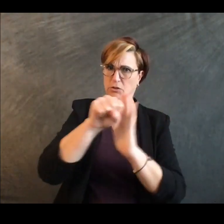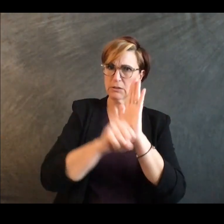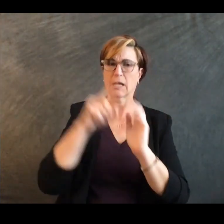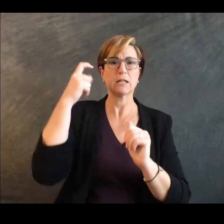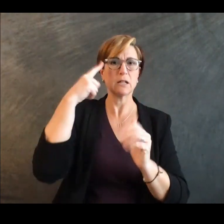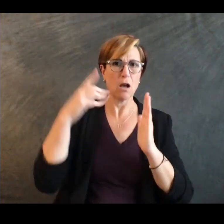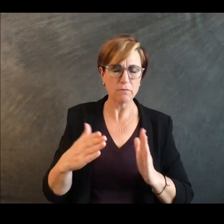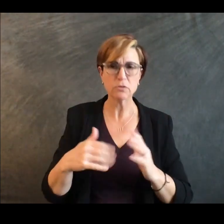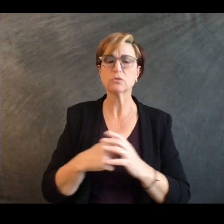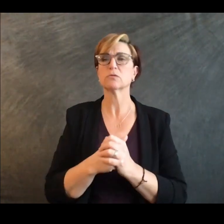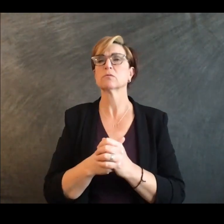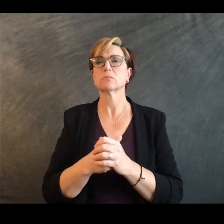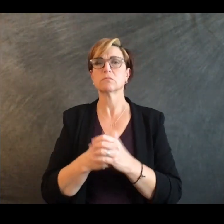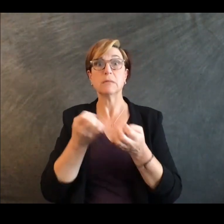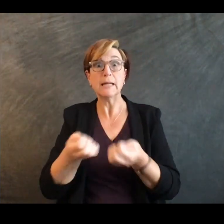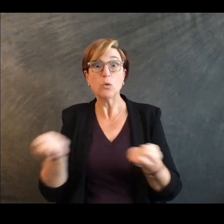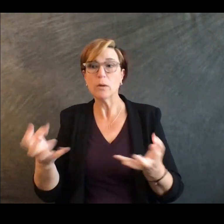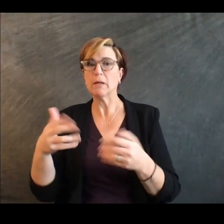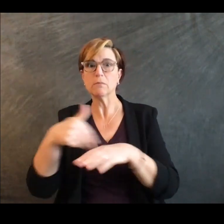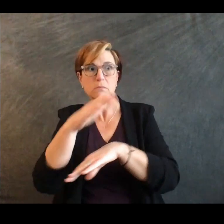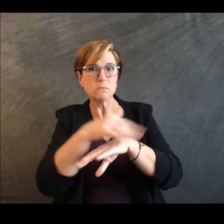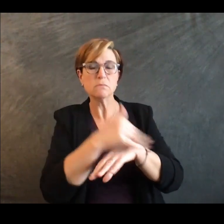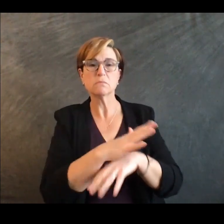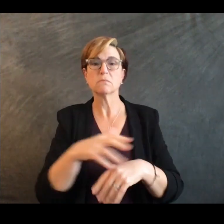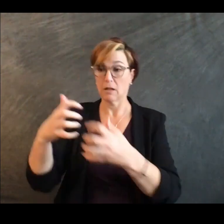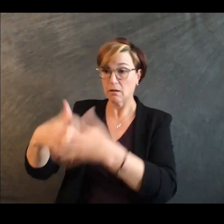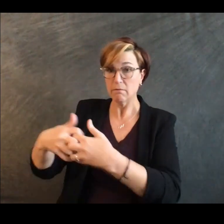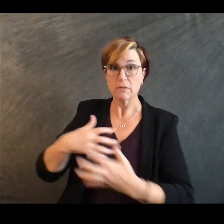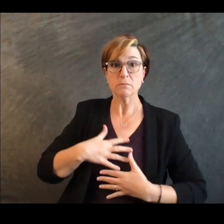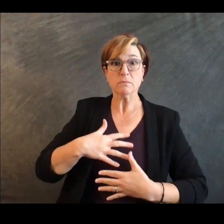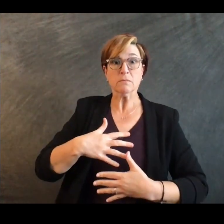a lot of equipment a lot of ventilators but a lot of equipment of all types and